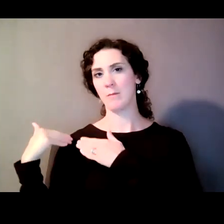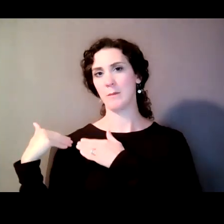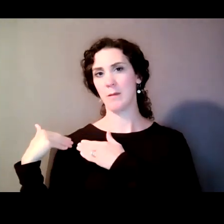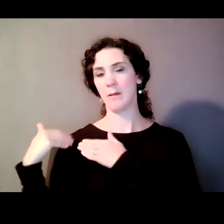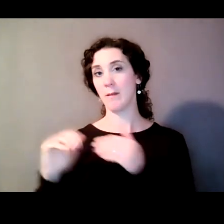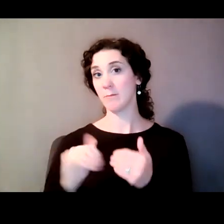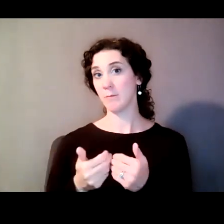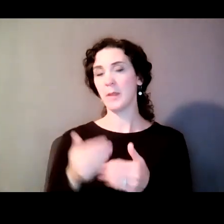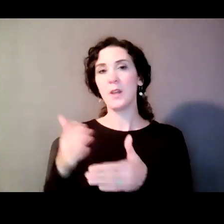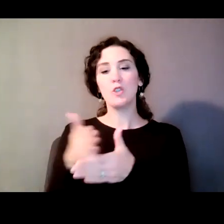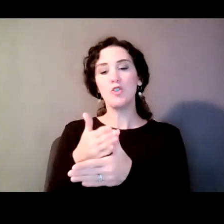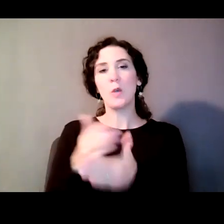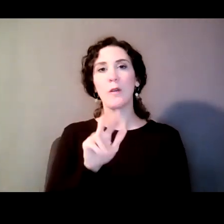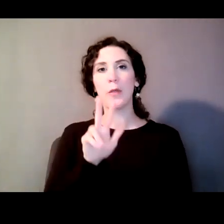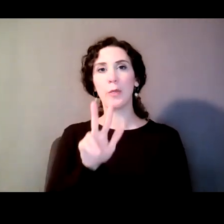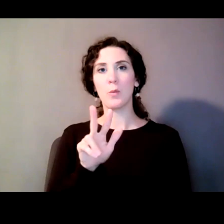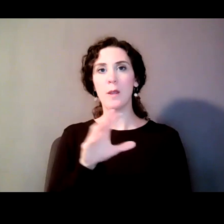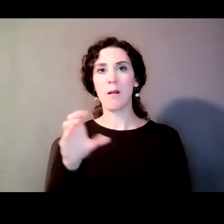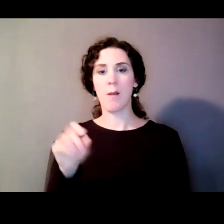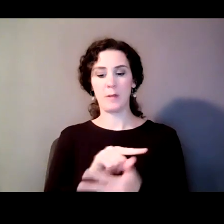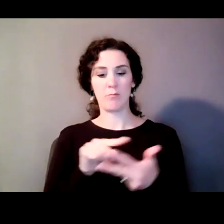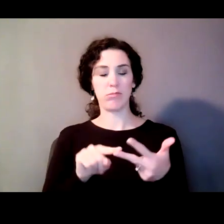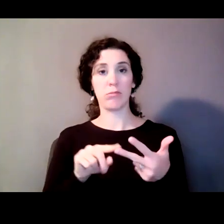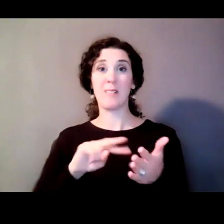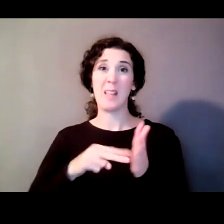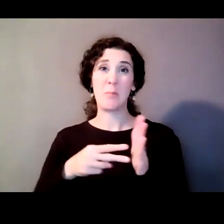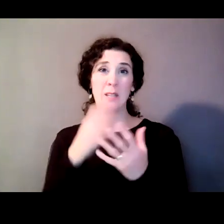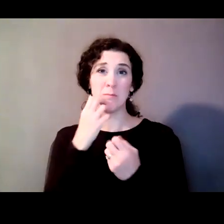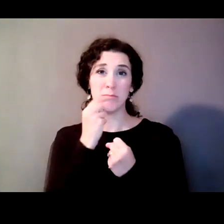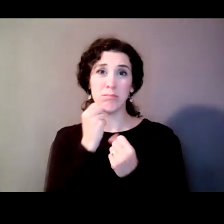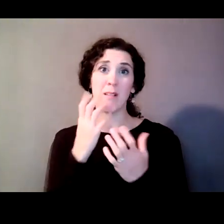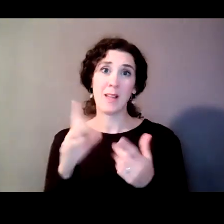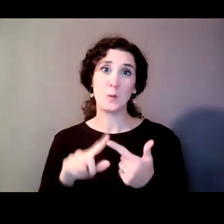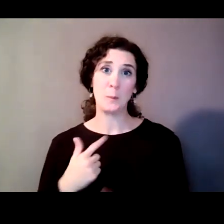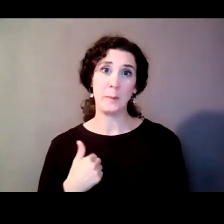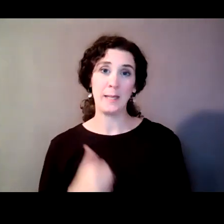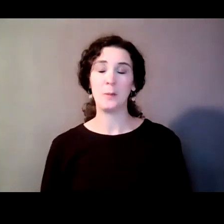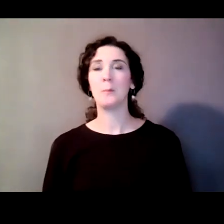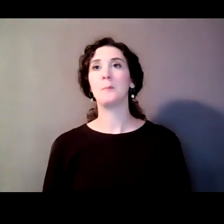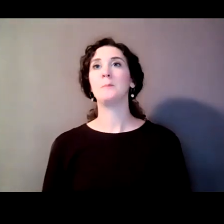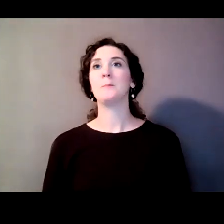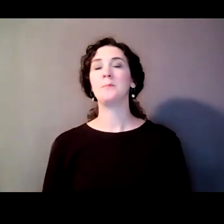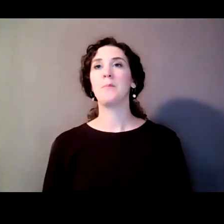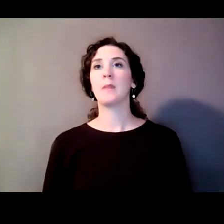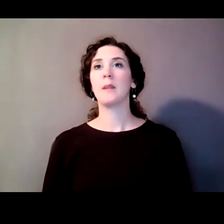three companies that mean a lot to me as I coffee lover, and I have picked these companies